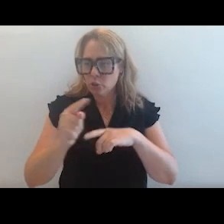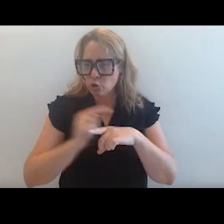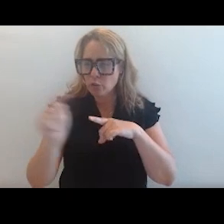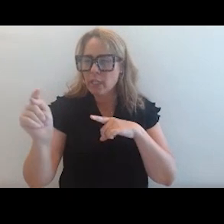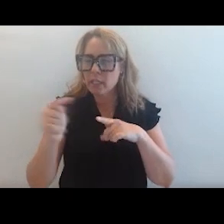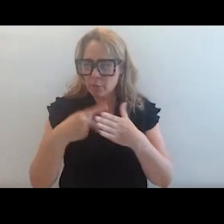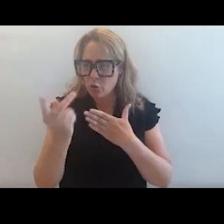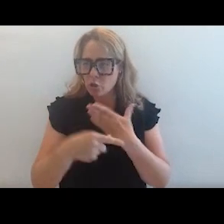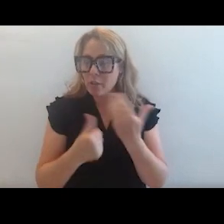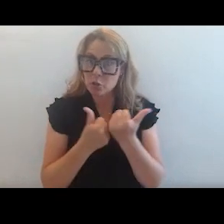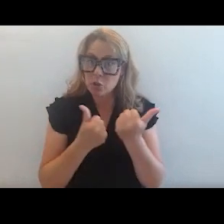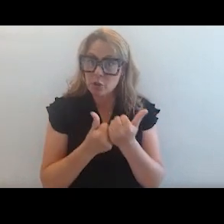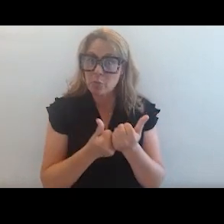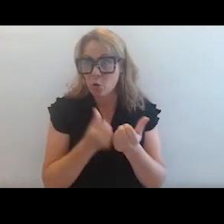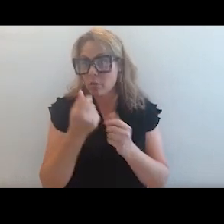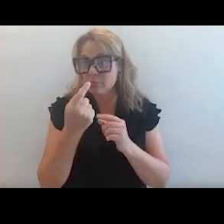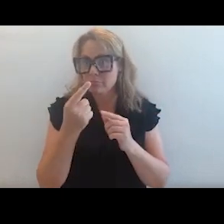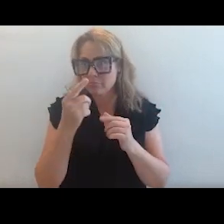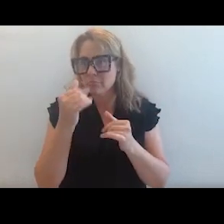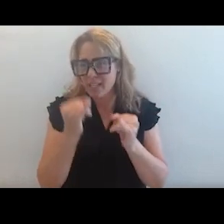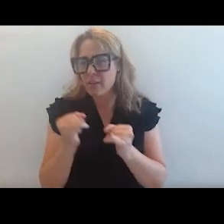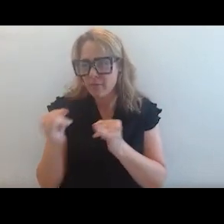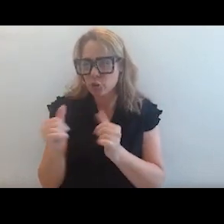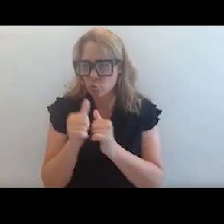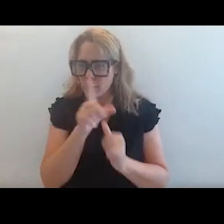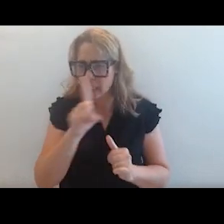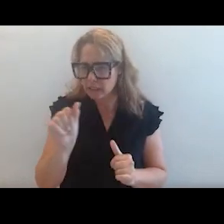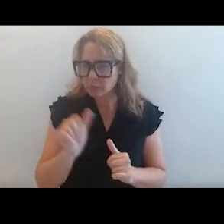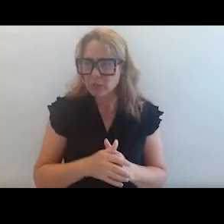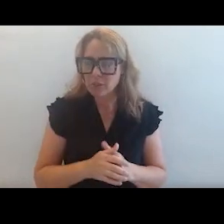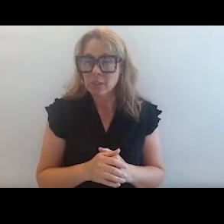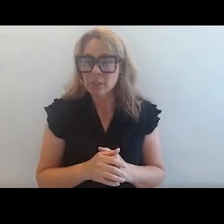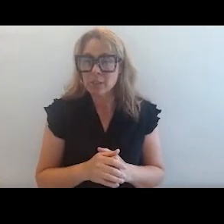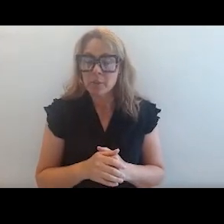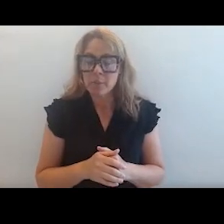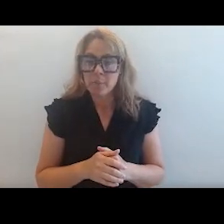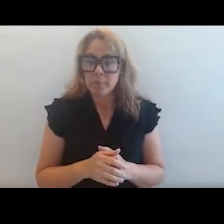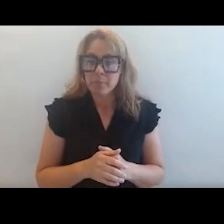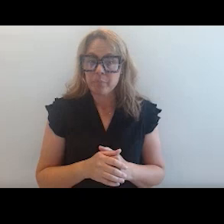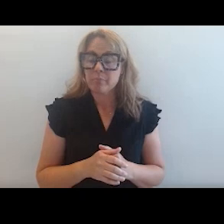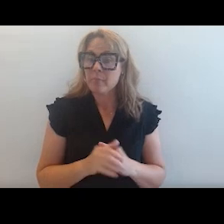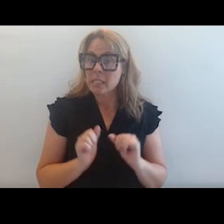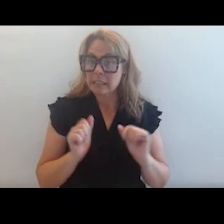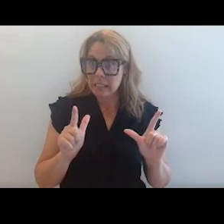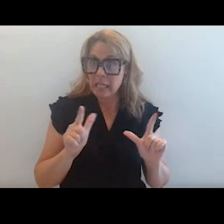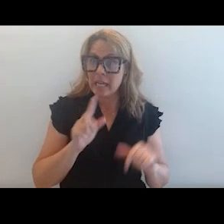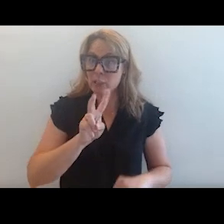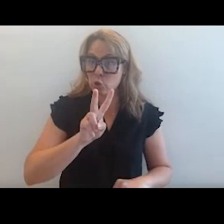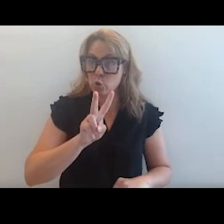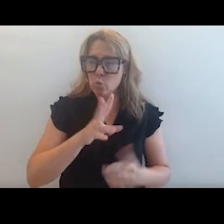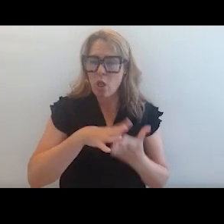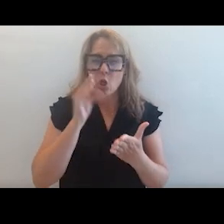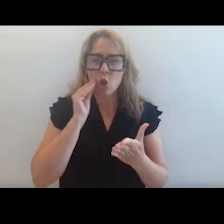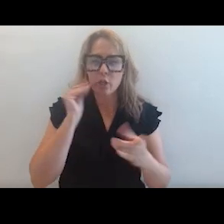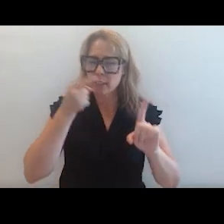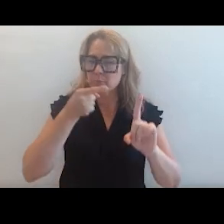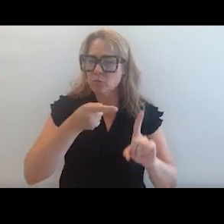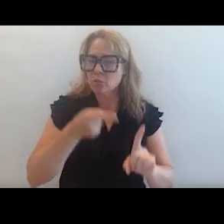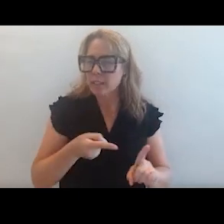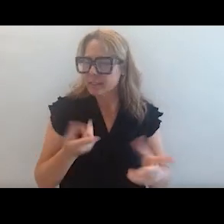support individuals with disabilities. [Alex] Slide 2, Learning Objectives.